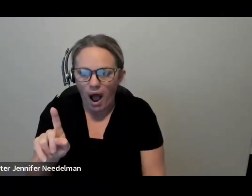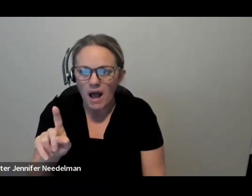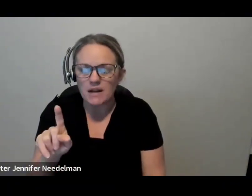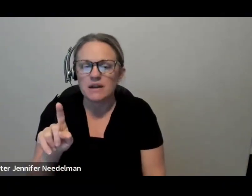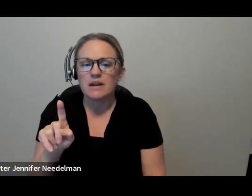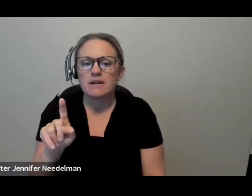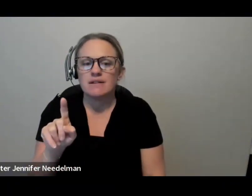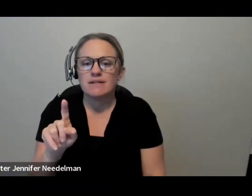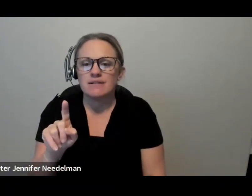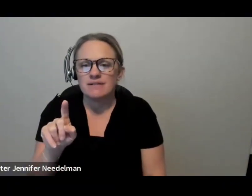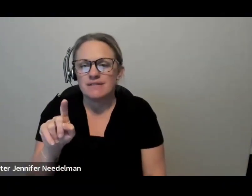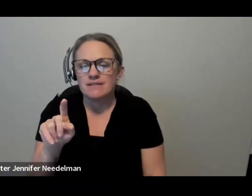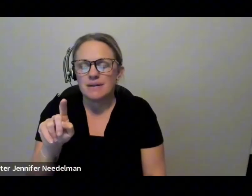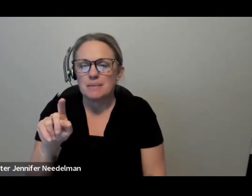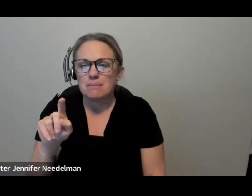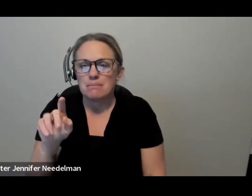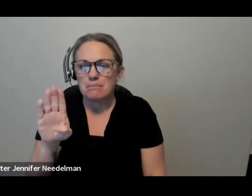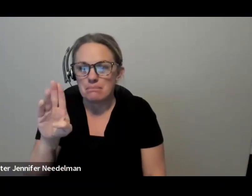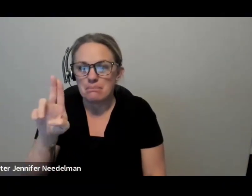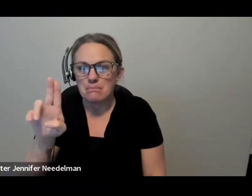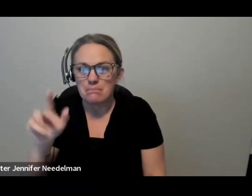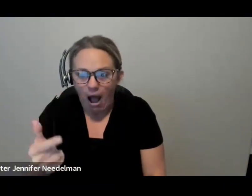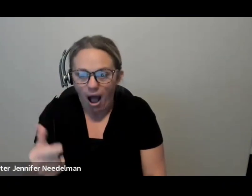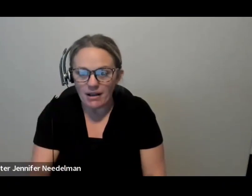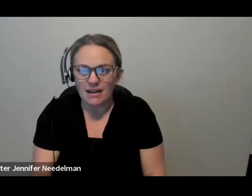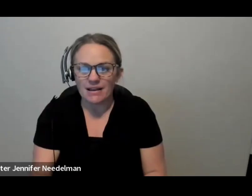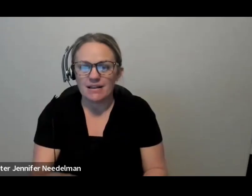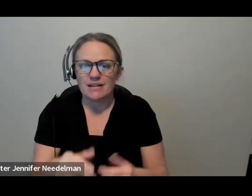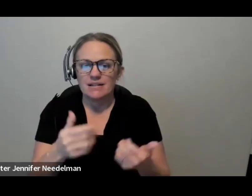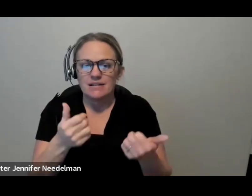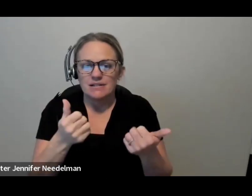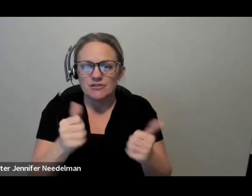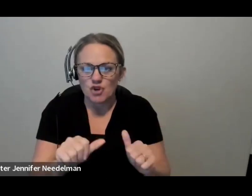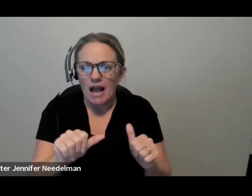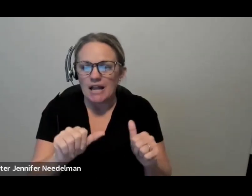to use the keyboard, try to learn how, try to learn how,